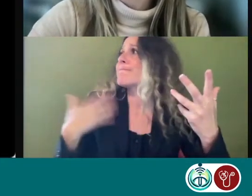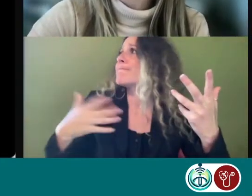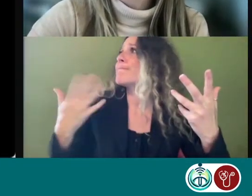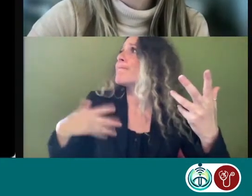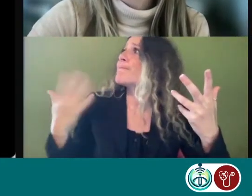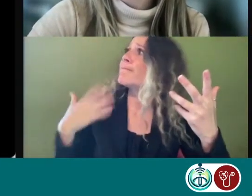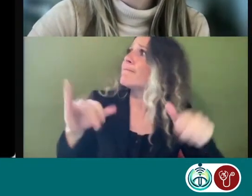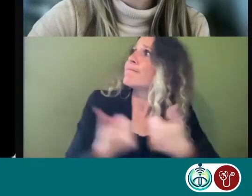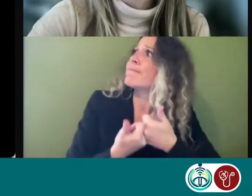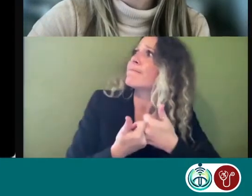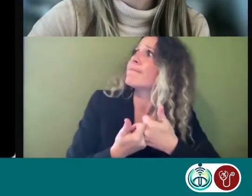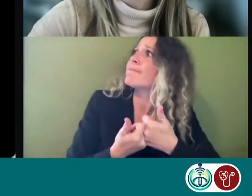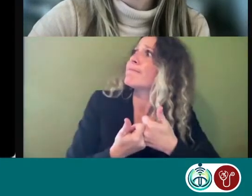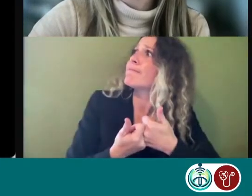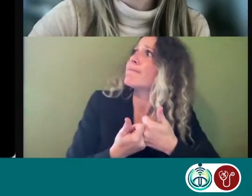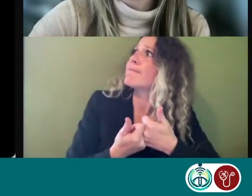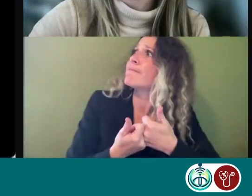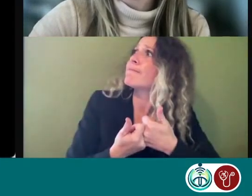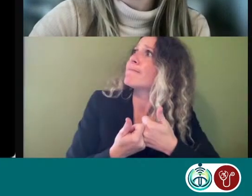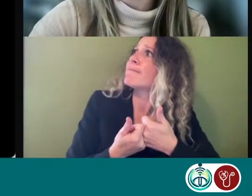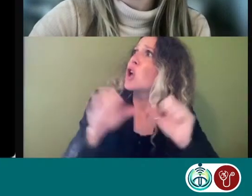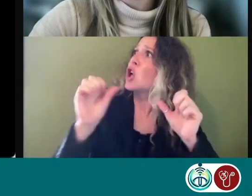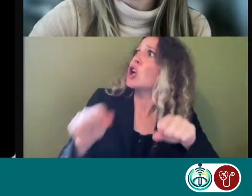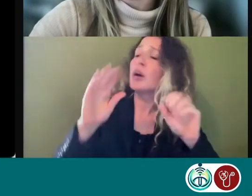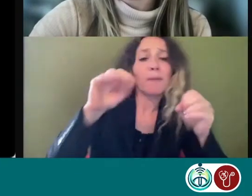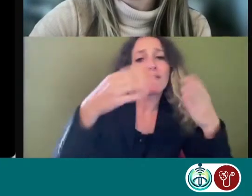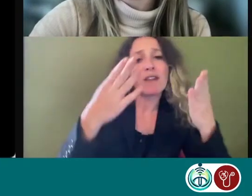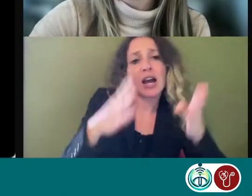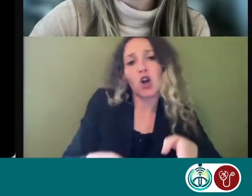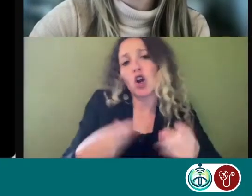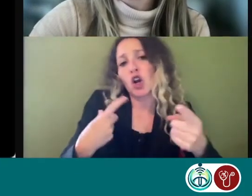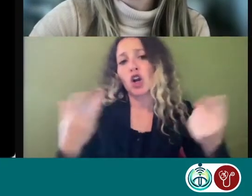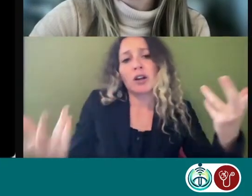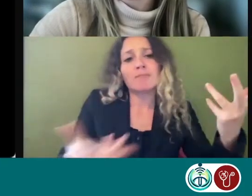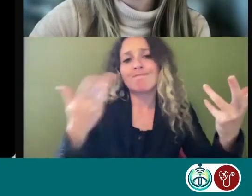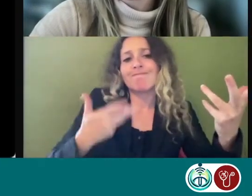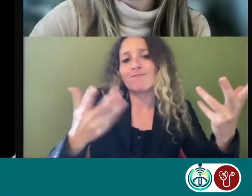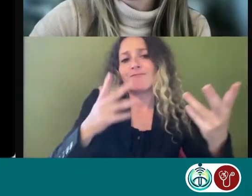access to providers for crises and access to medications. And one parent gave us a a very